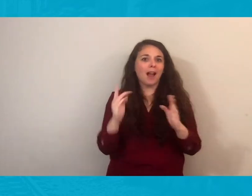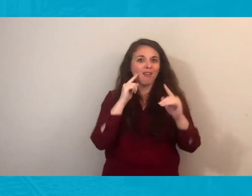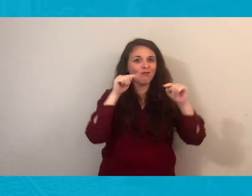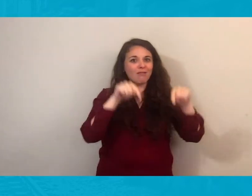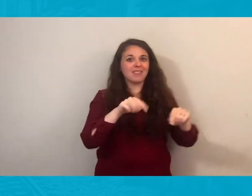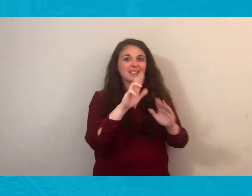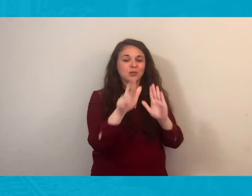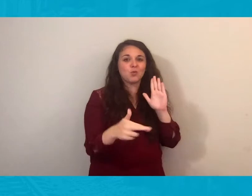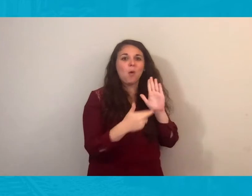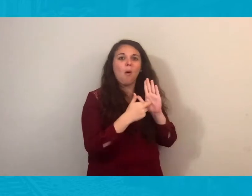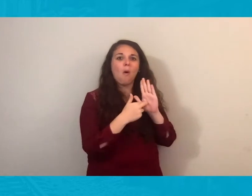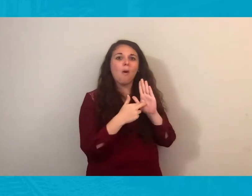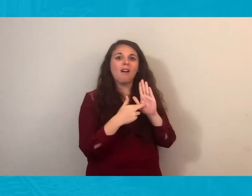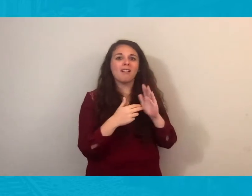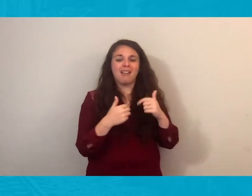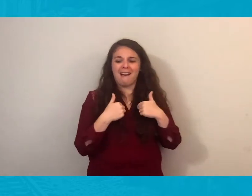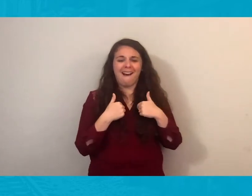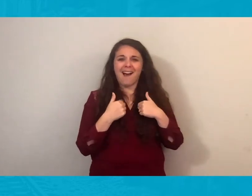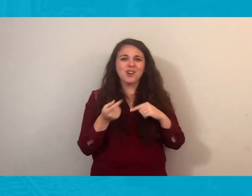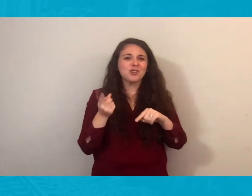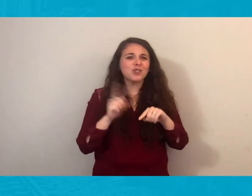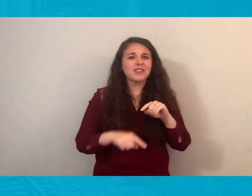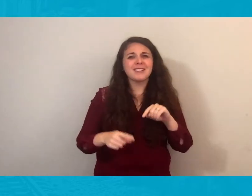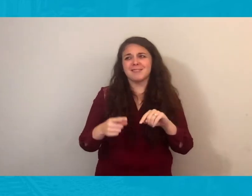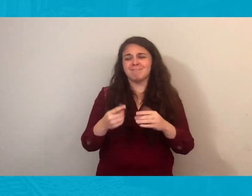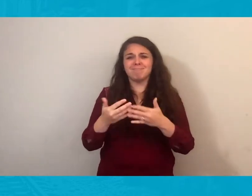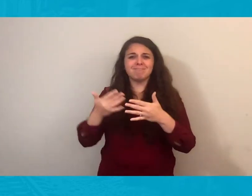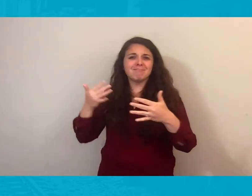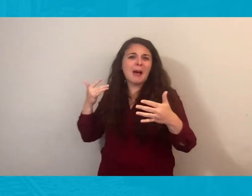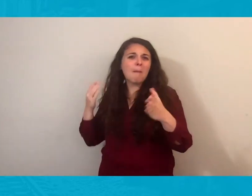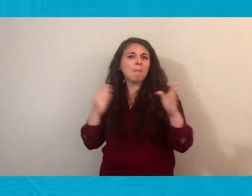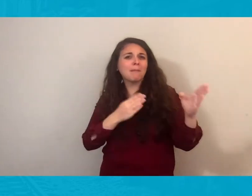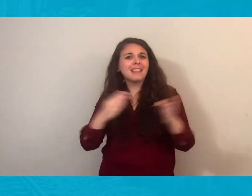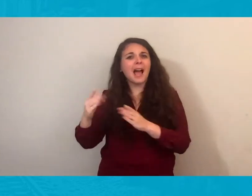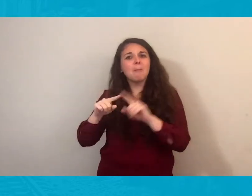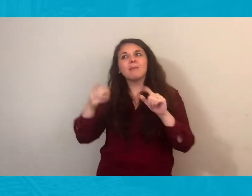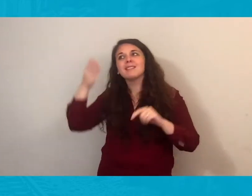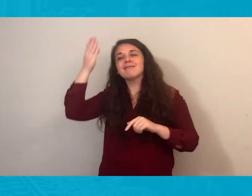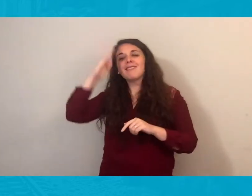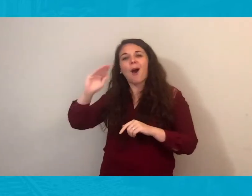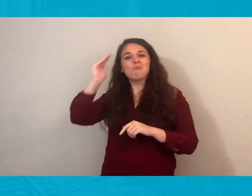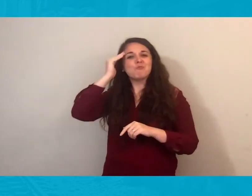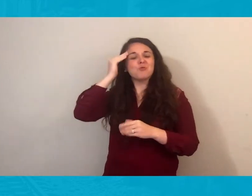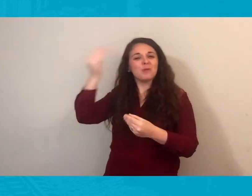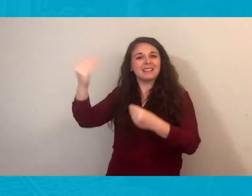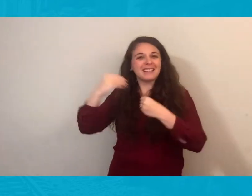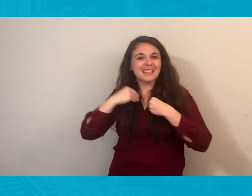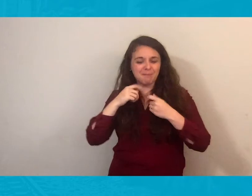What a preparation for this role. I could not have stepped, from all those years at Medtronic, directly into a role like this,